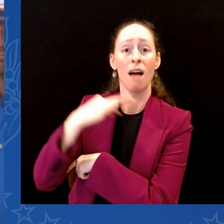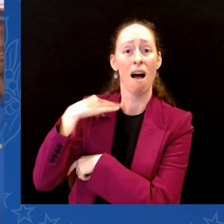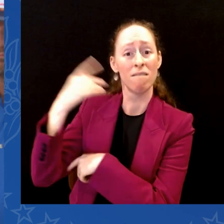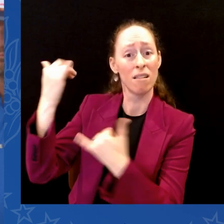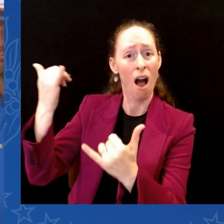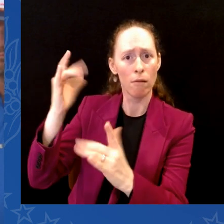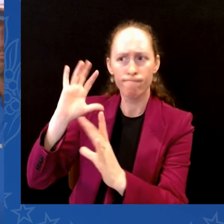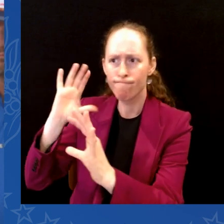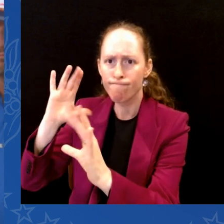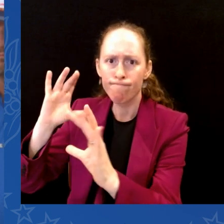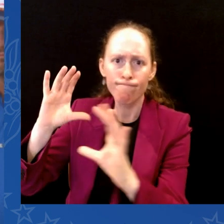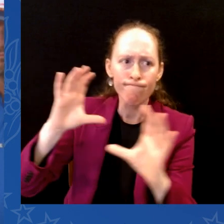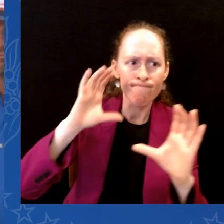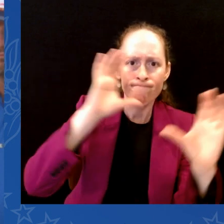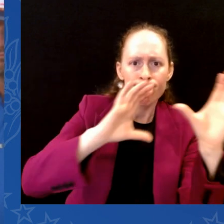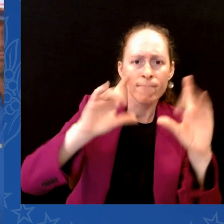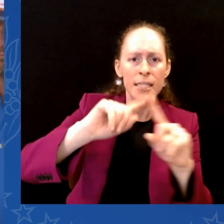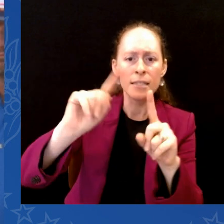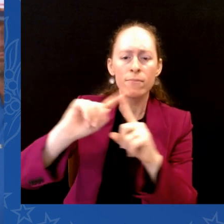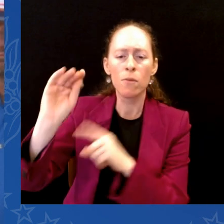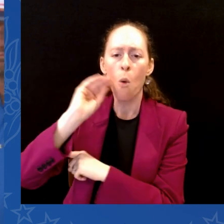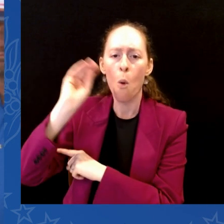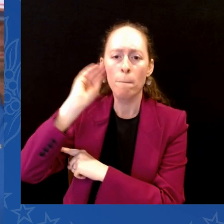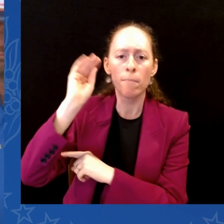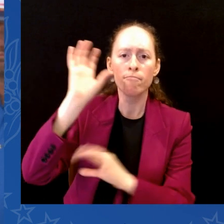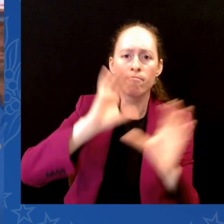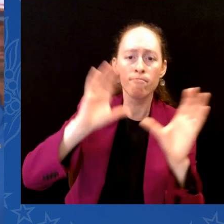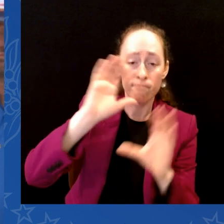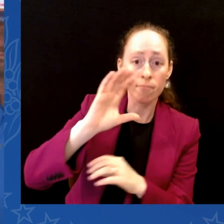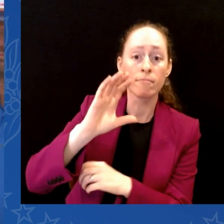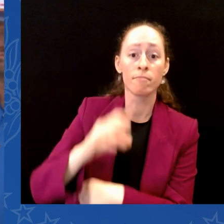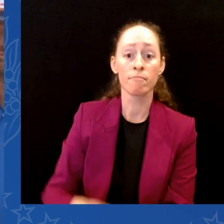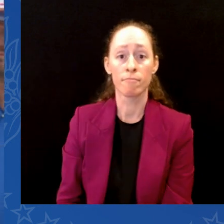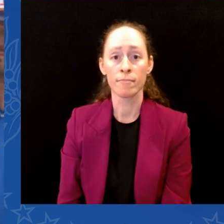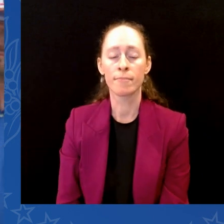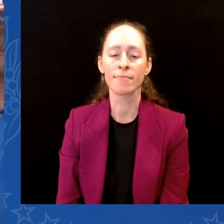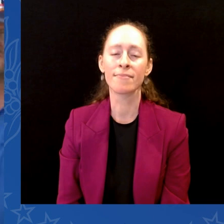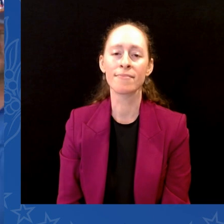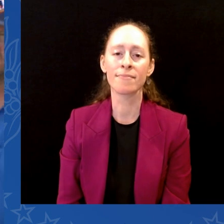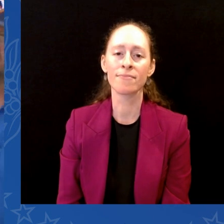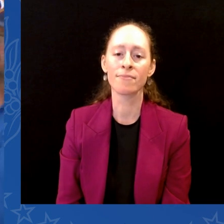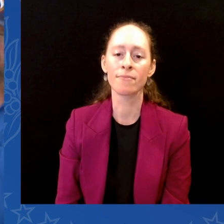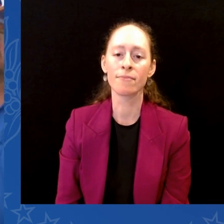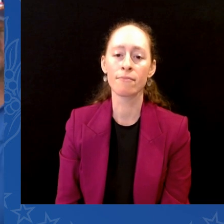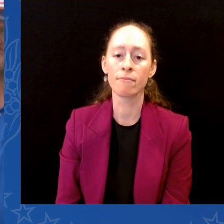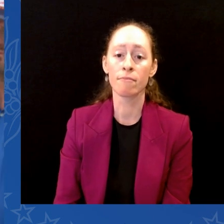And I'm told you're waiting for hours and hours to get through and you're not getting anybody answering the phone.